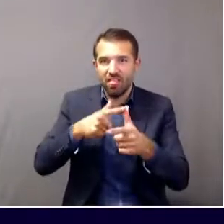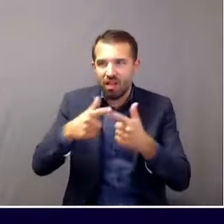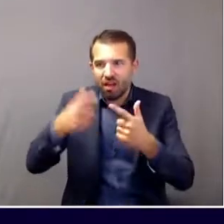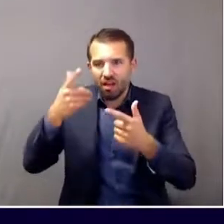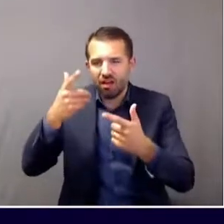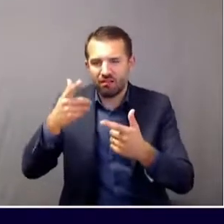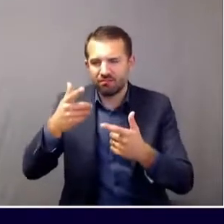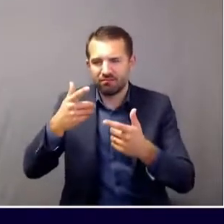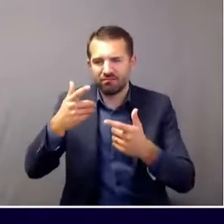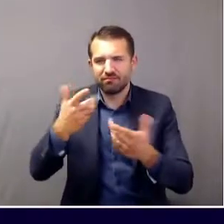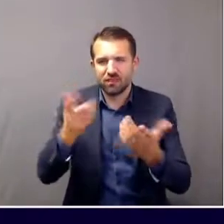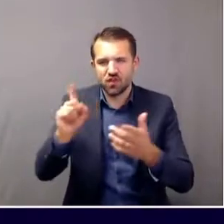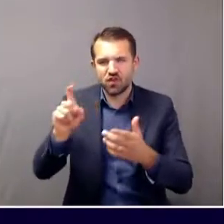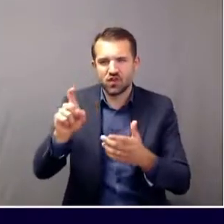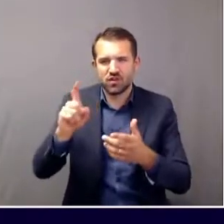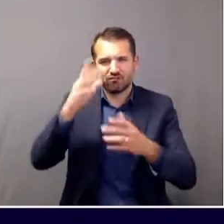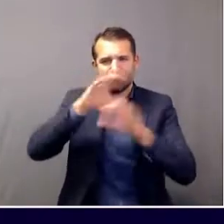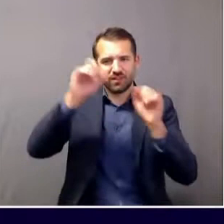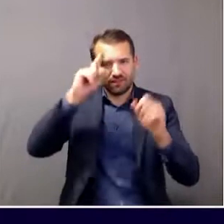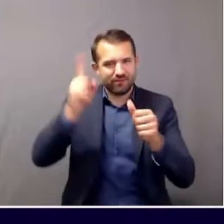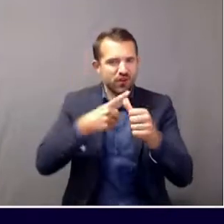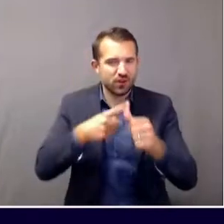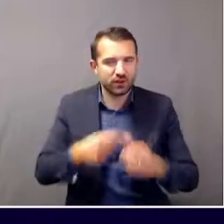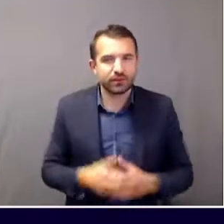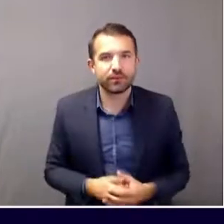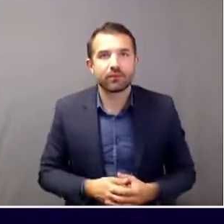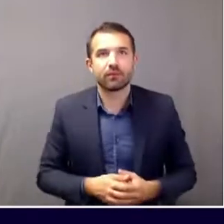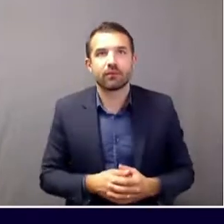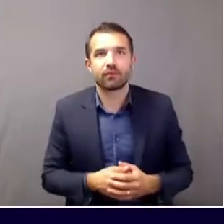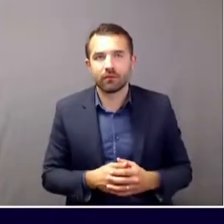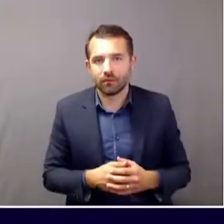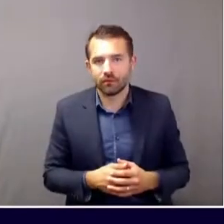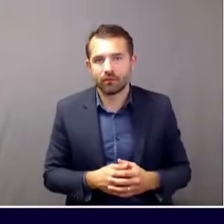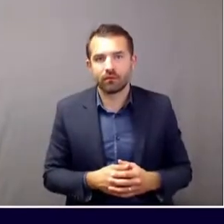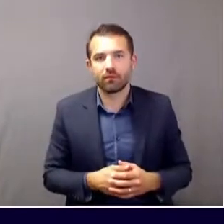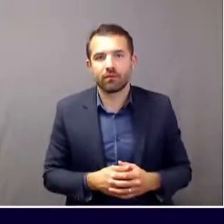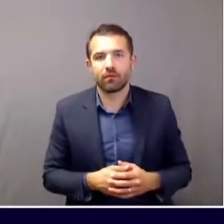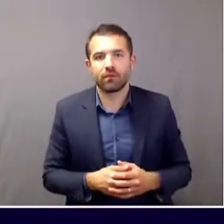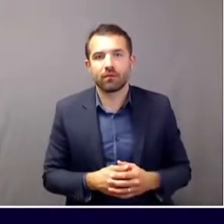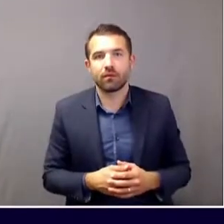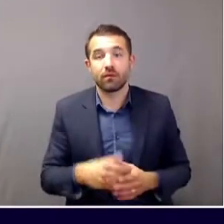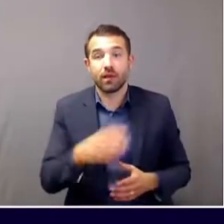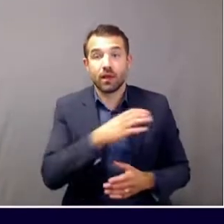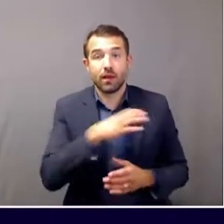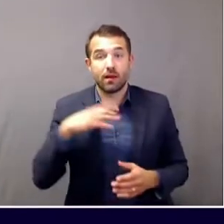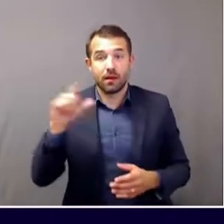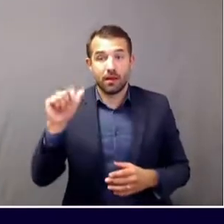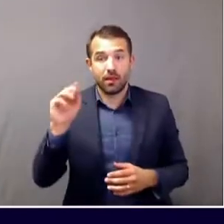the second part if you want to